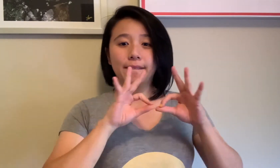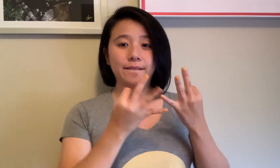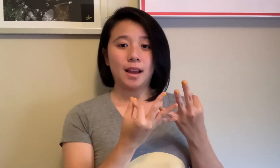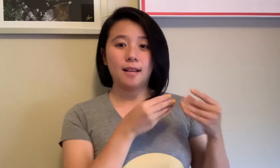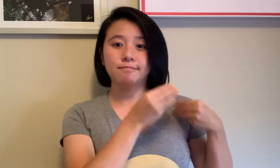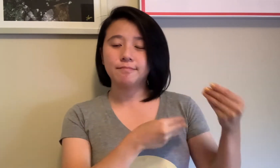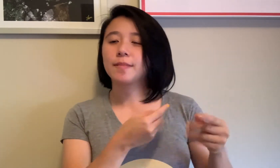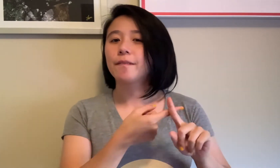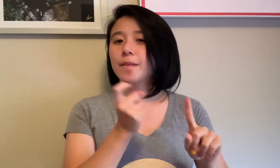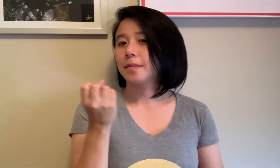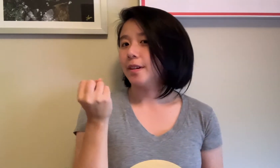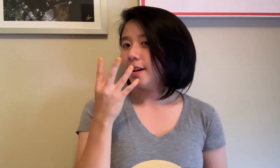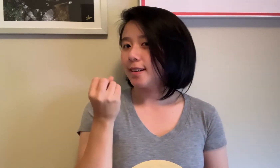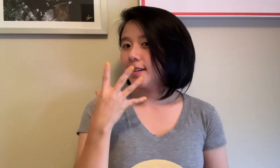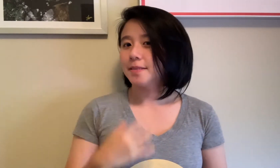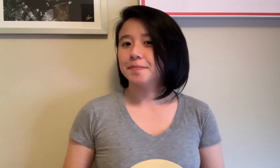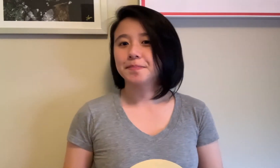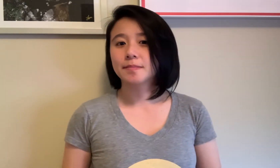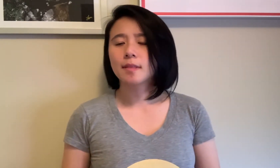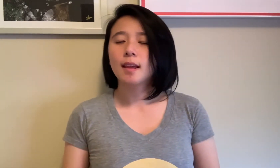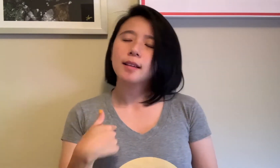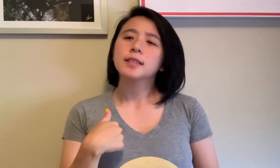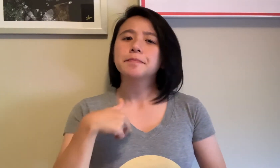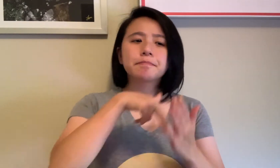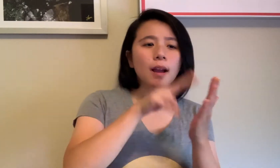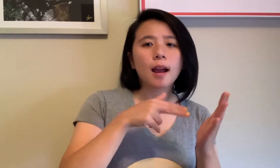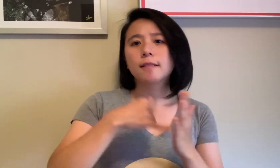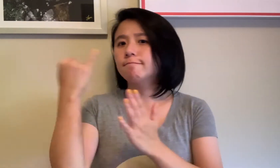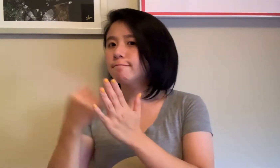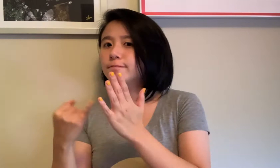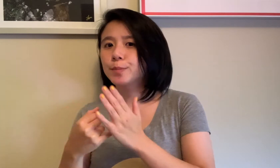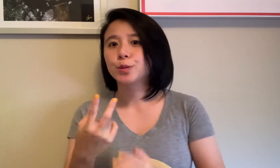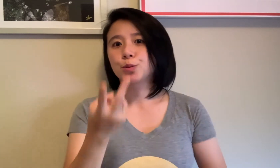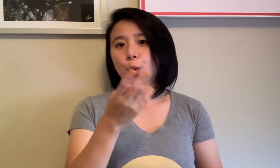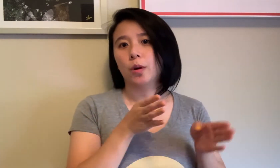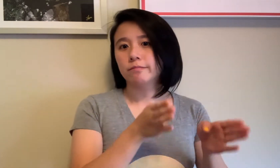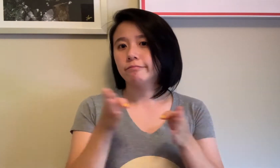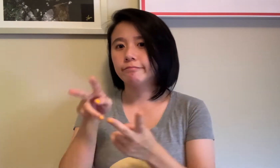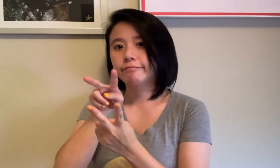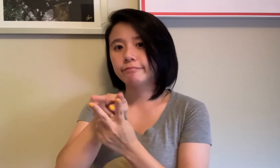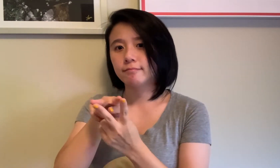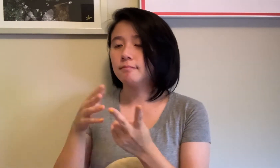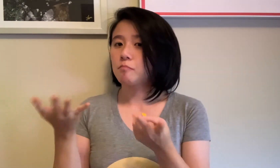family heritage comes from Hong Kong. I paint and draw in two different mediums.